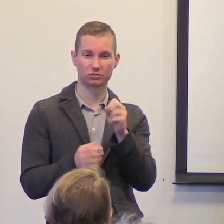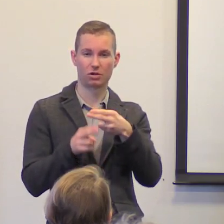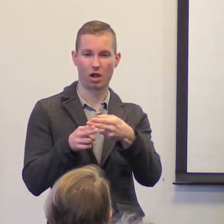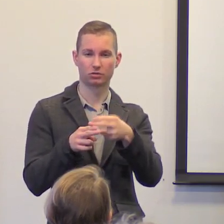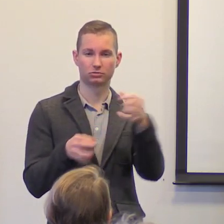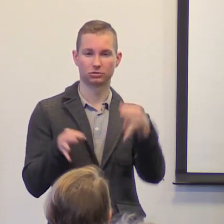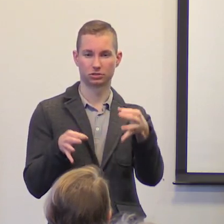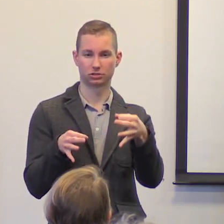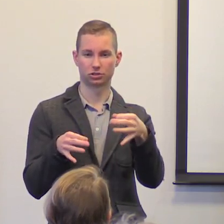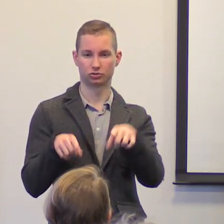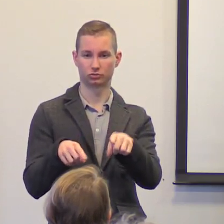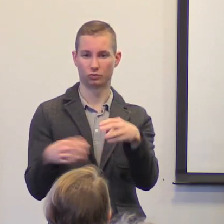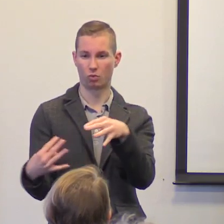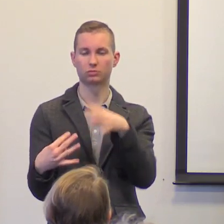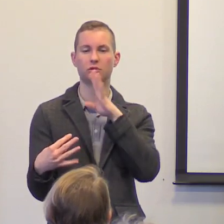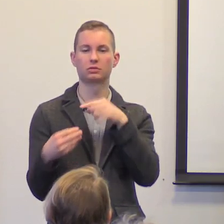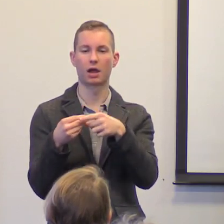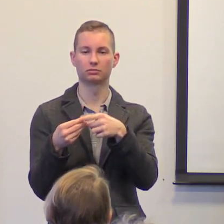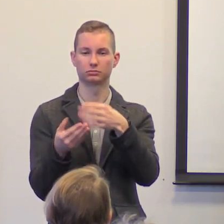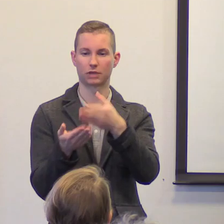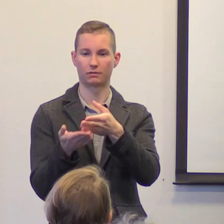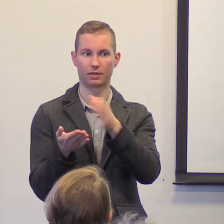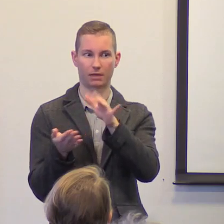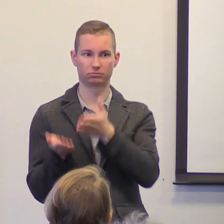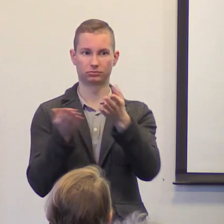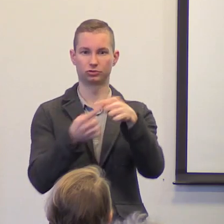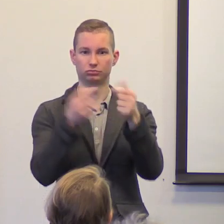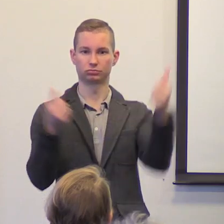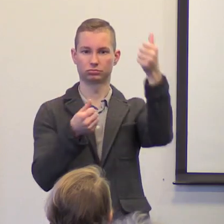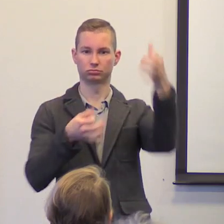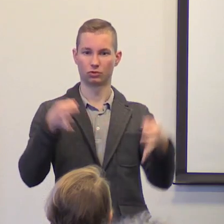talks about the evidence that was presented to the Supreme Court, that there were some